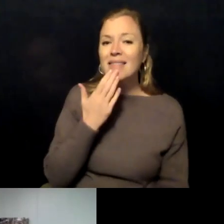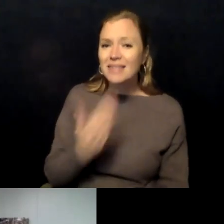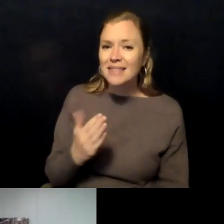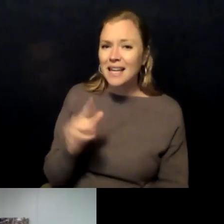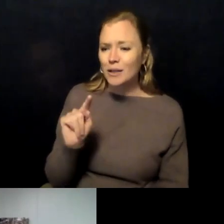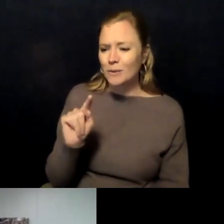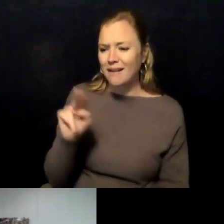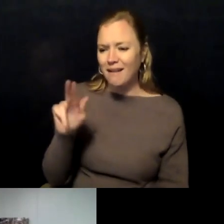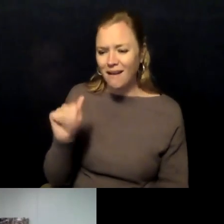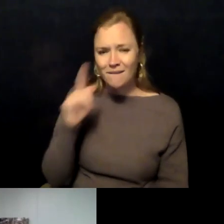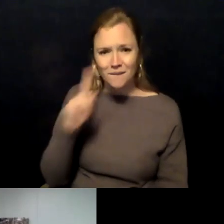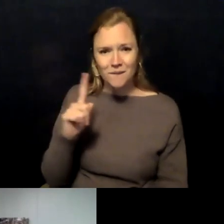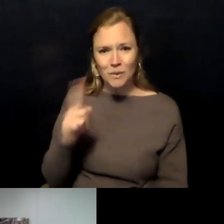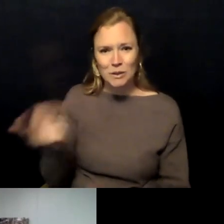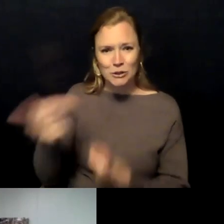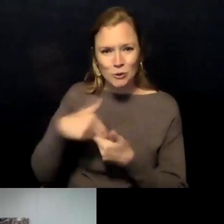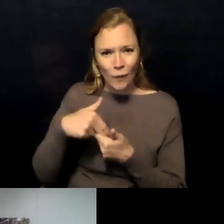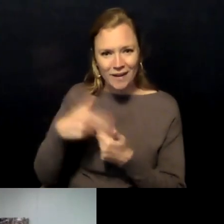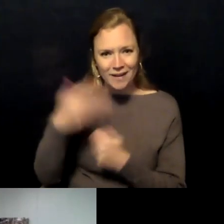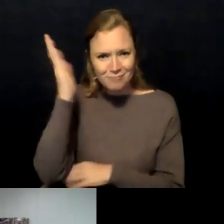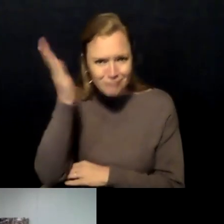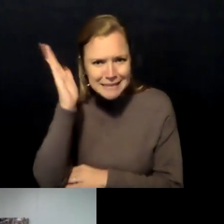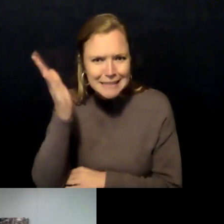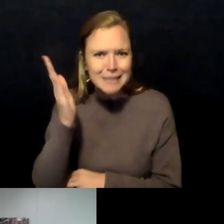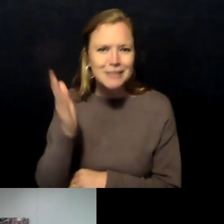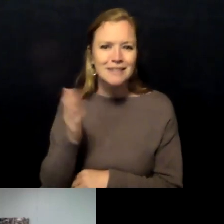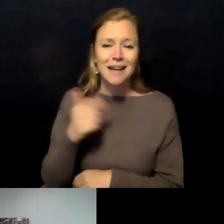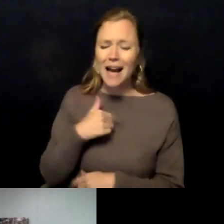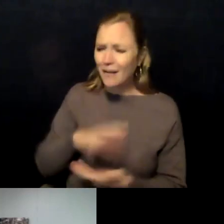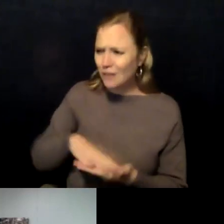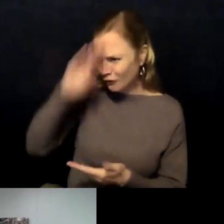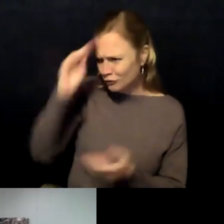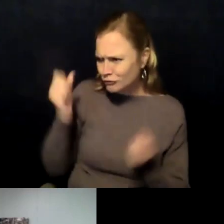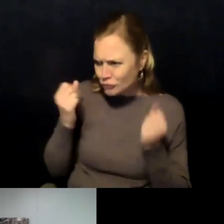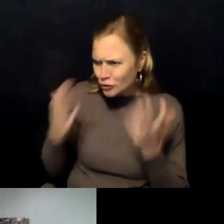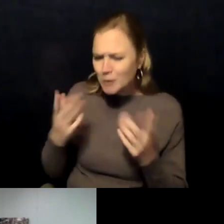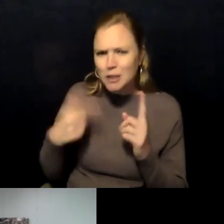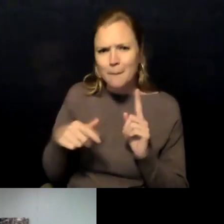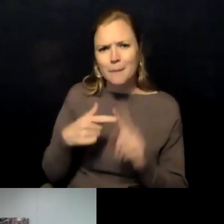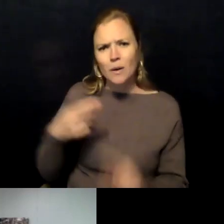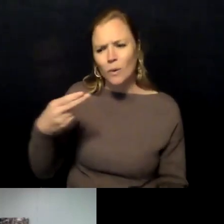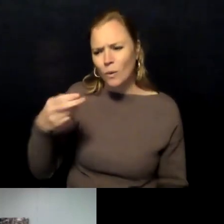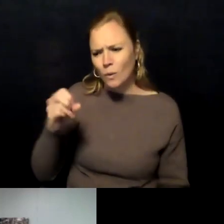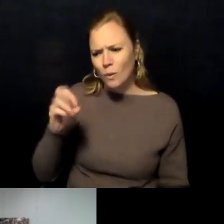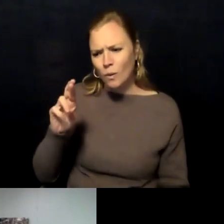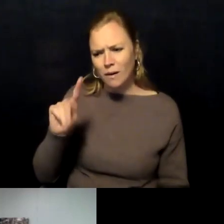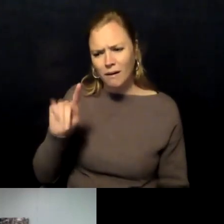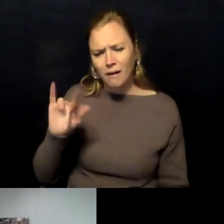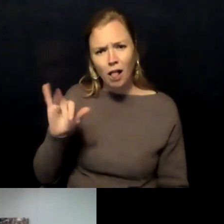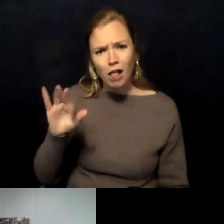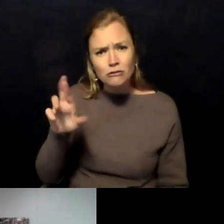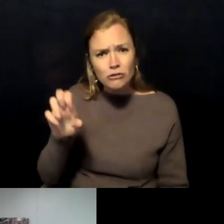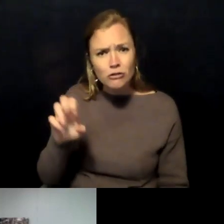I have learned so much about horticulture and the importance of pollinators, and I know that